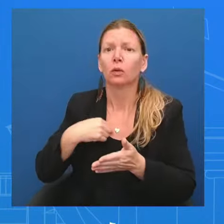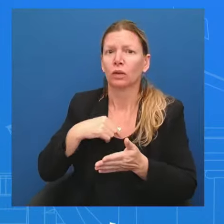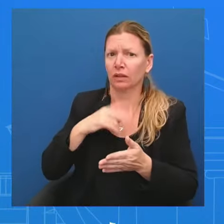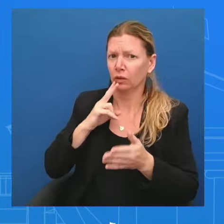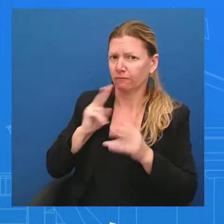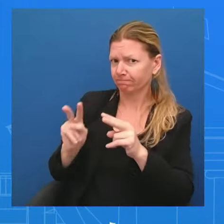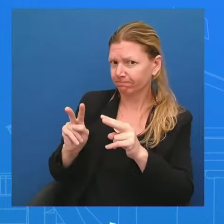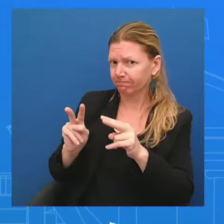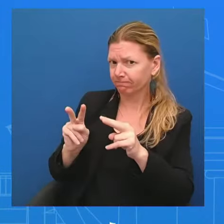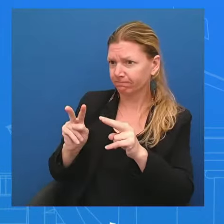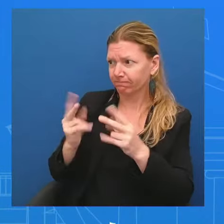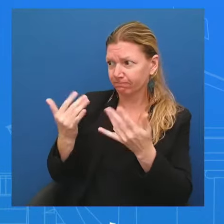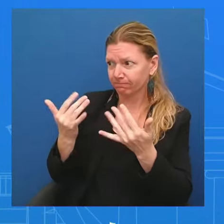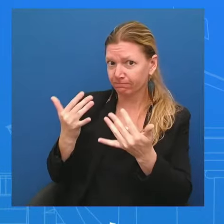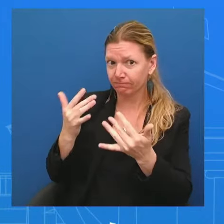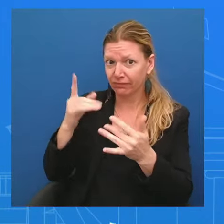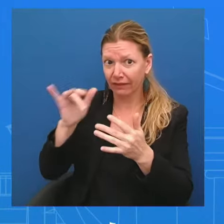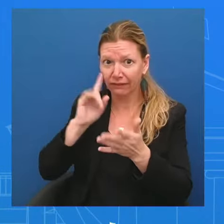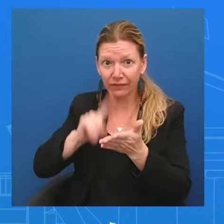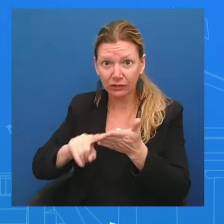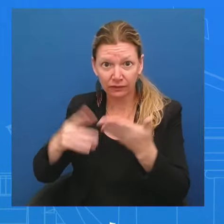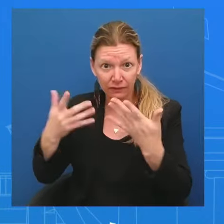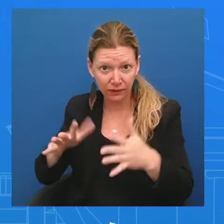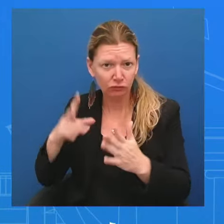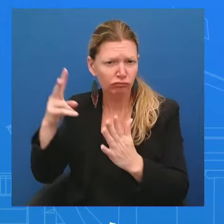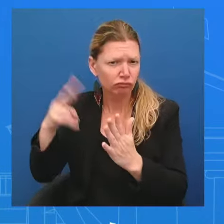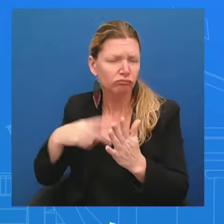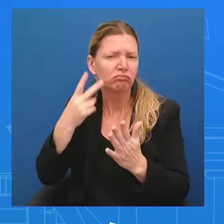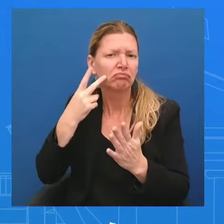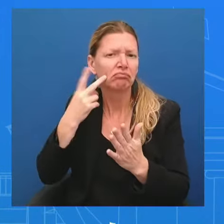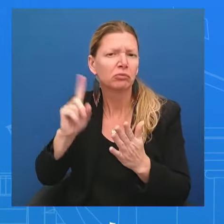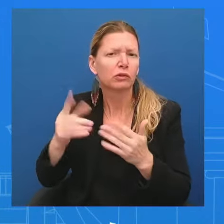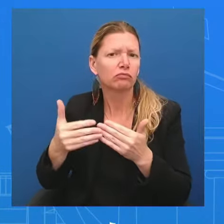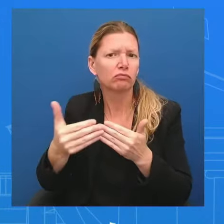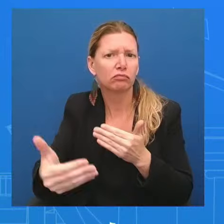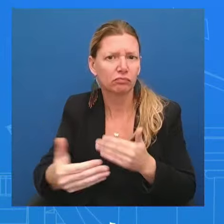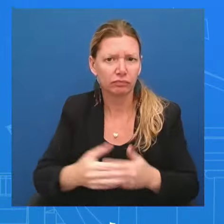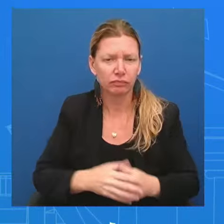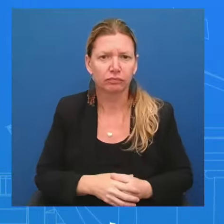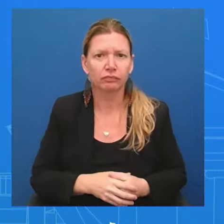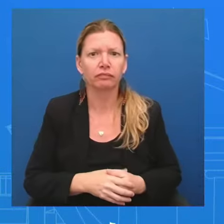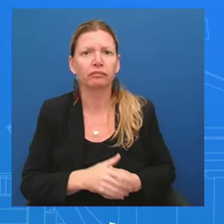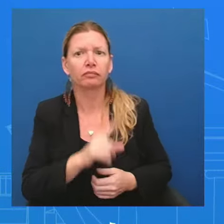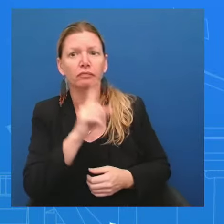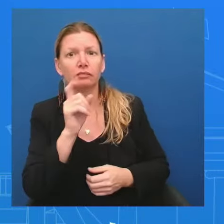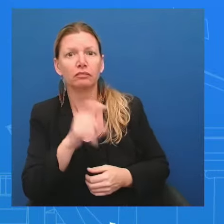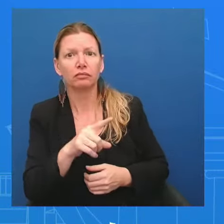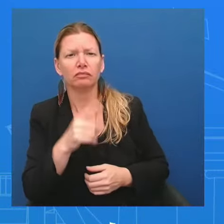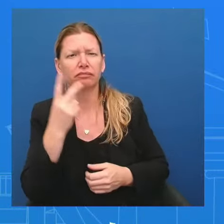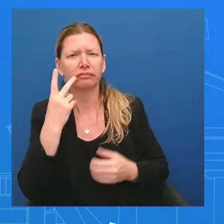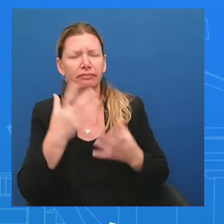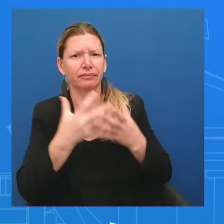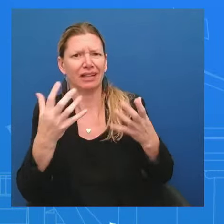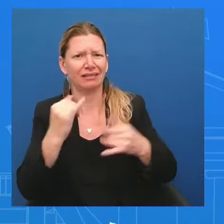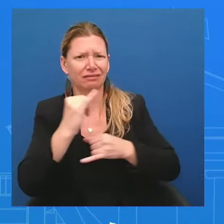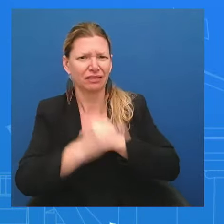The Press: I also want to ask. We saw a good amount of international condemnation after the strike, whether it was from President Macron of France,